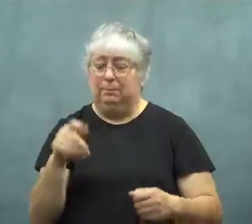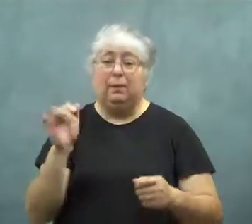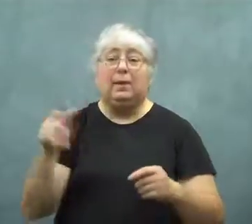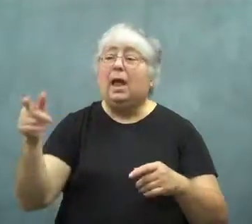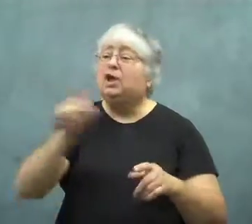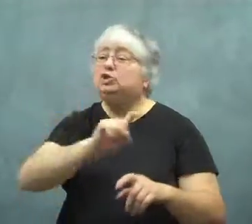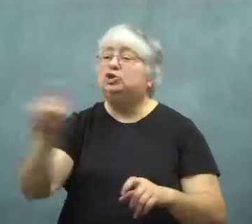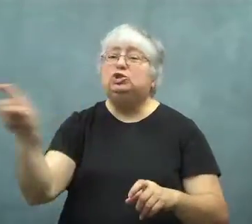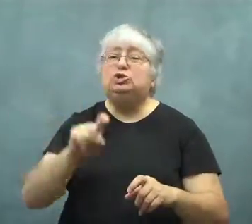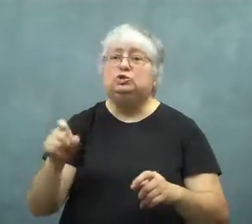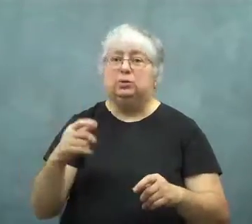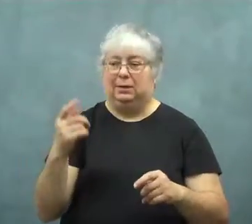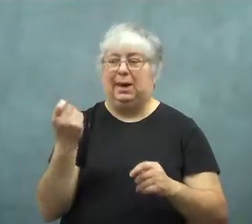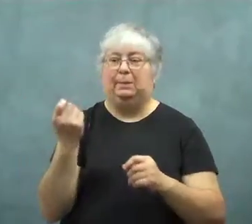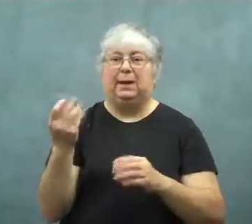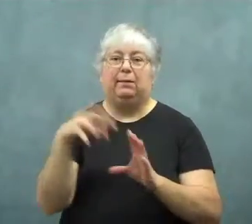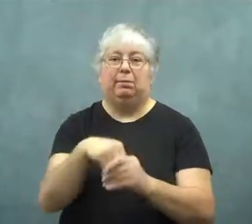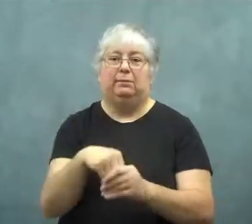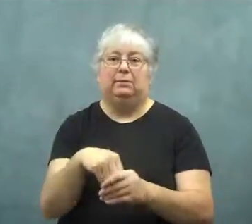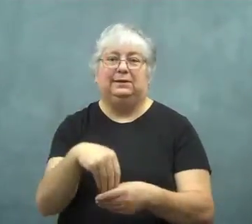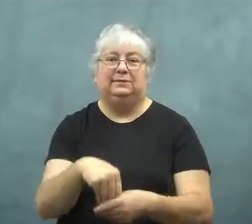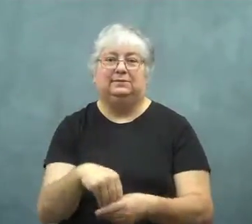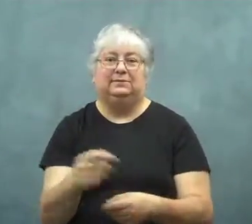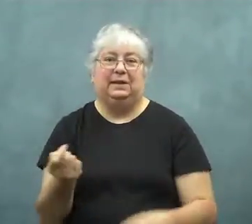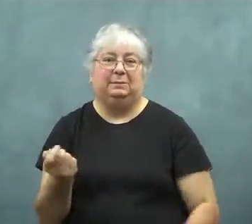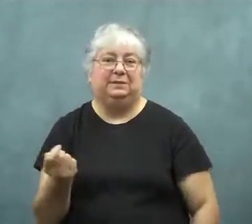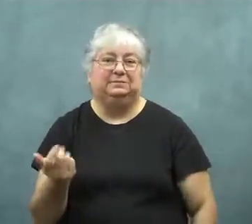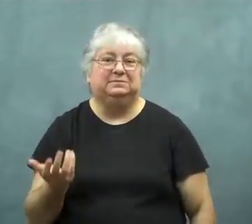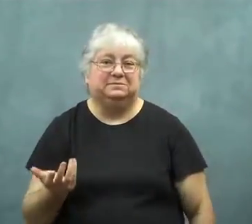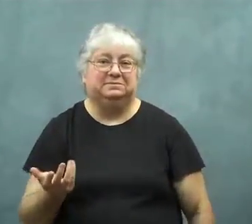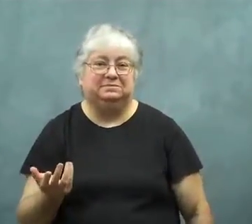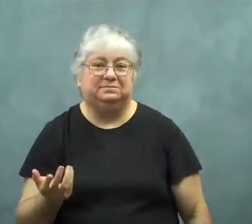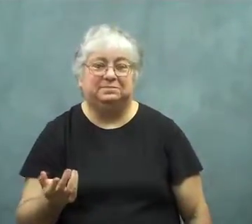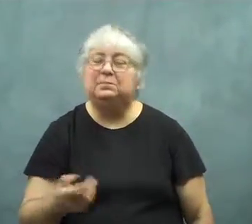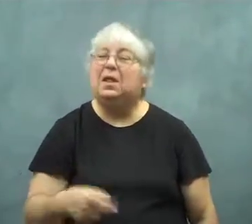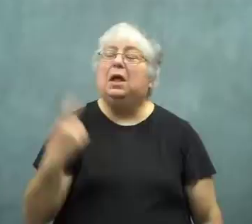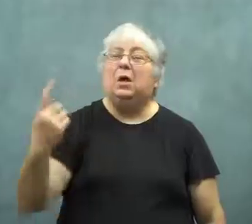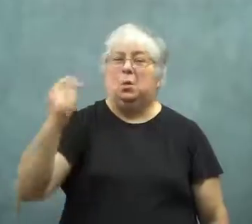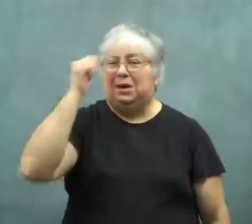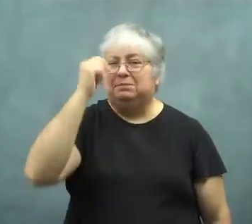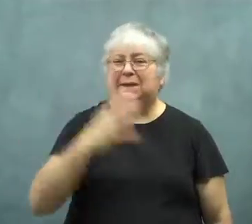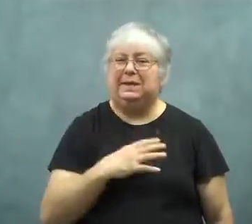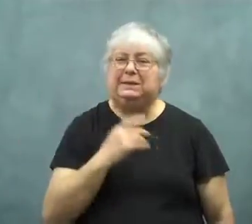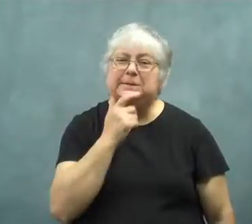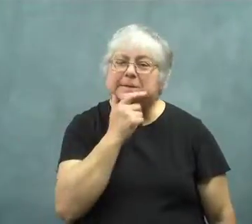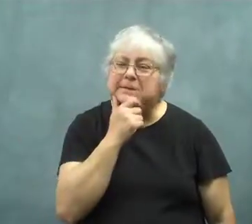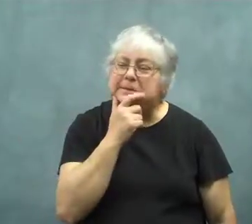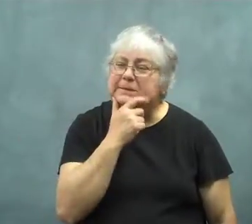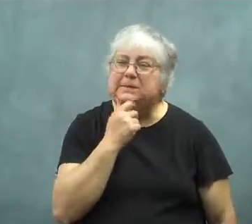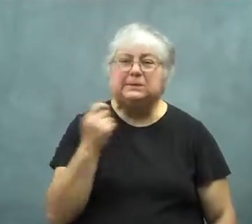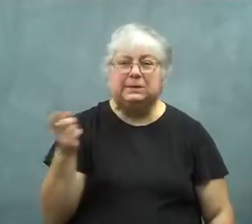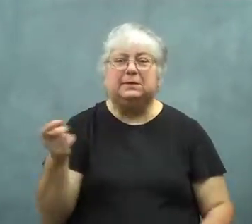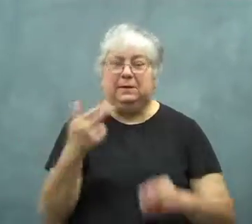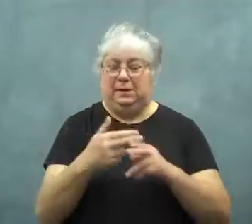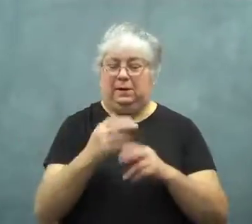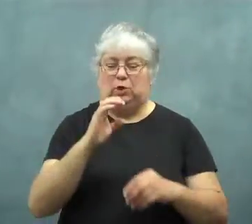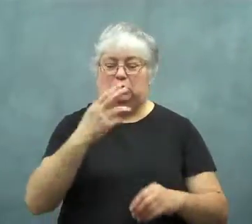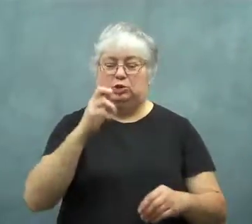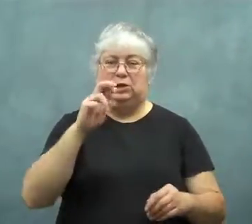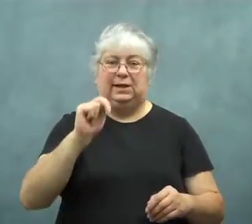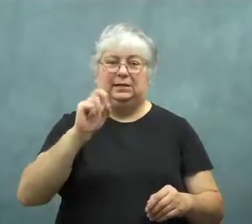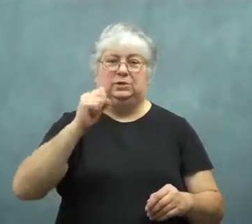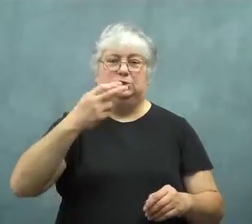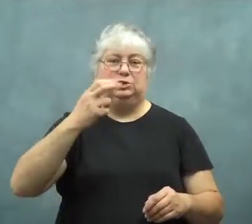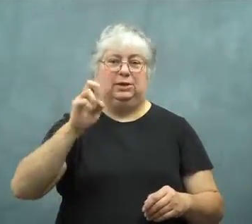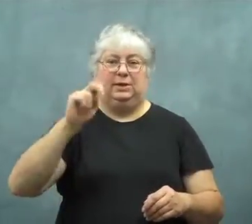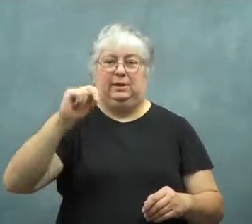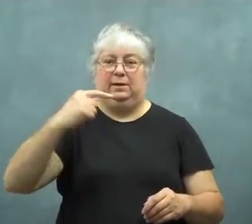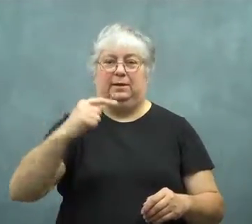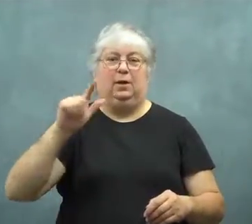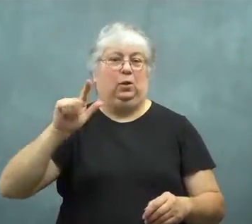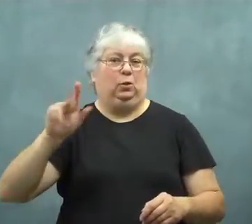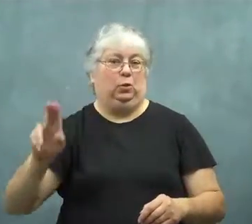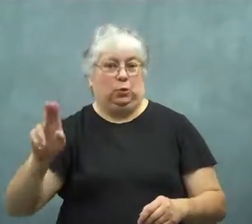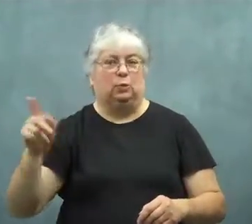There is a slight residue of the insecticide in the syrup.